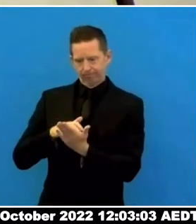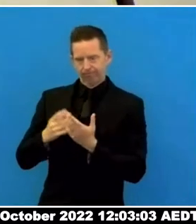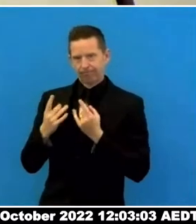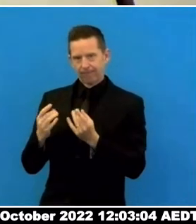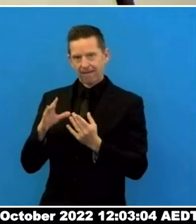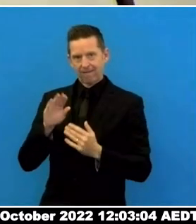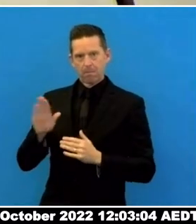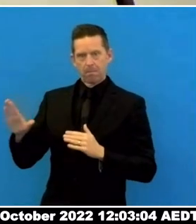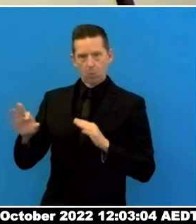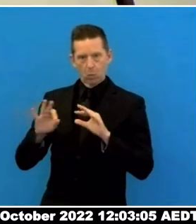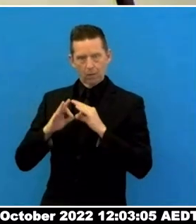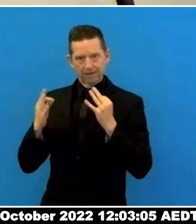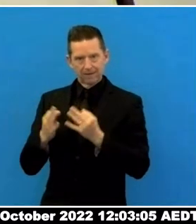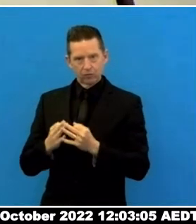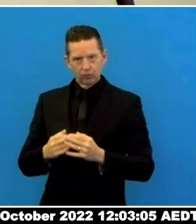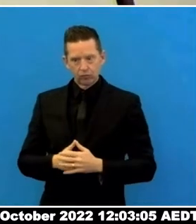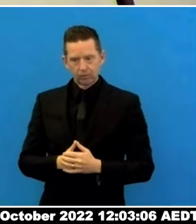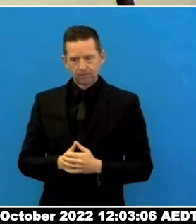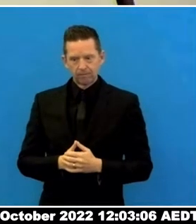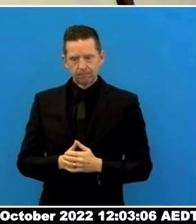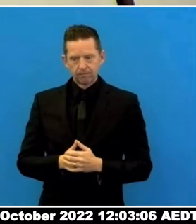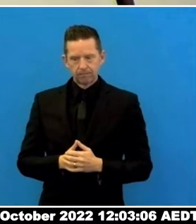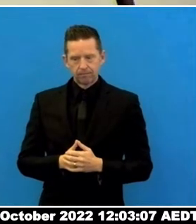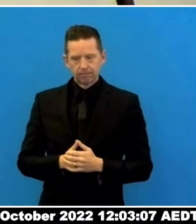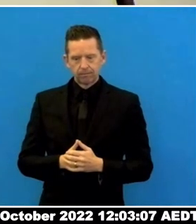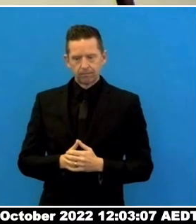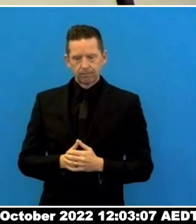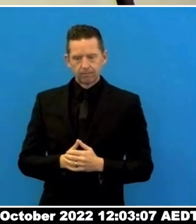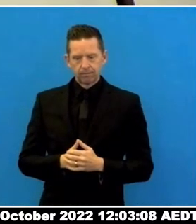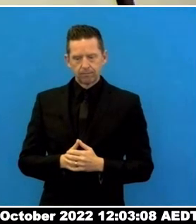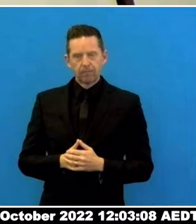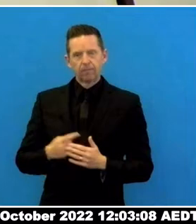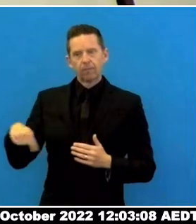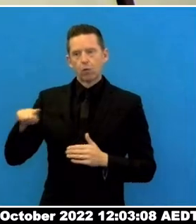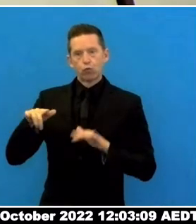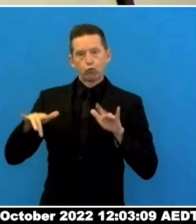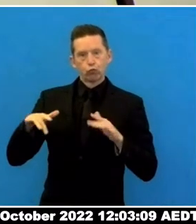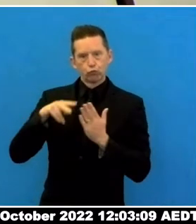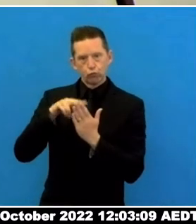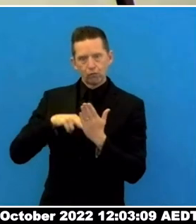and those of us who have not read them yet will read them. Some have.